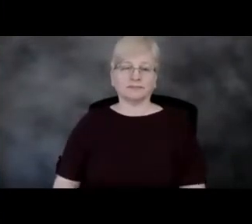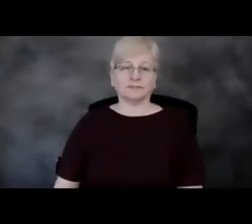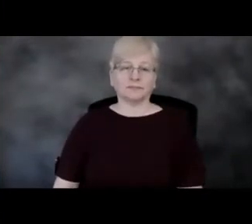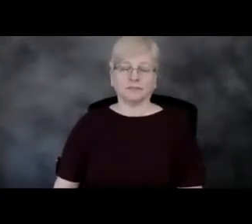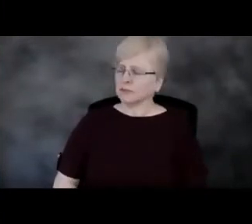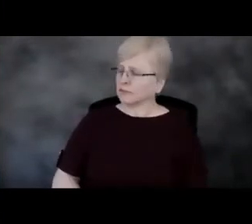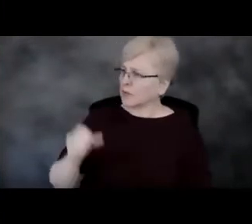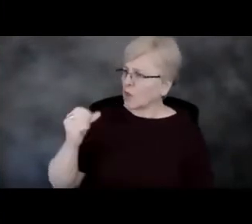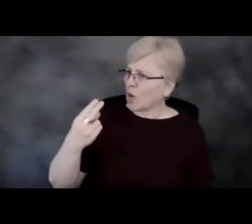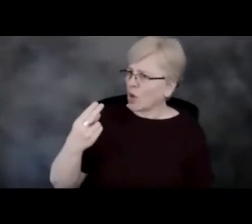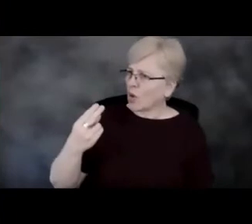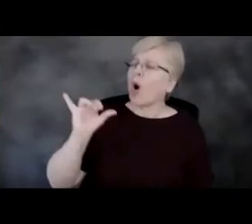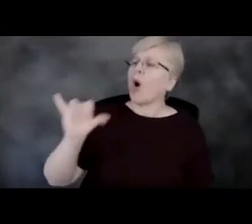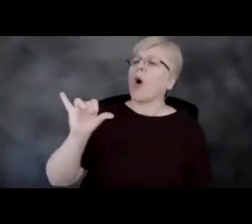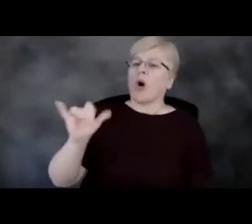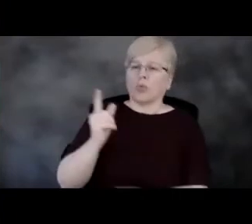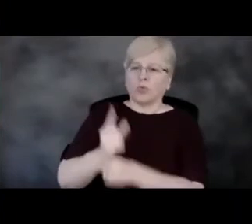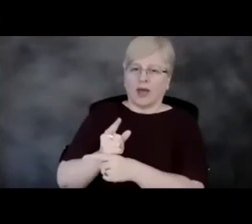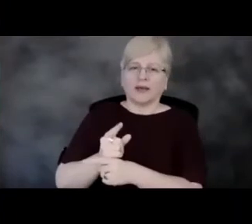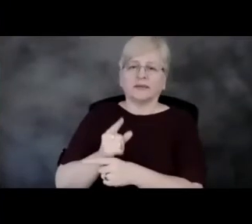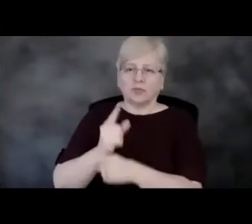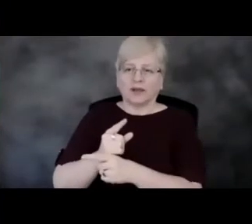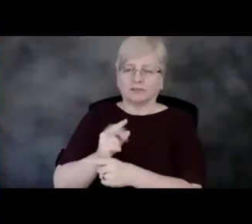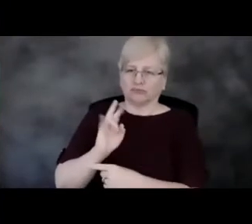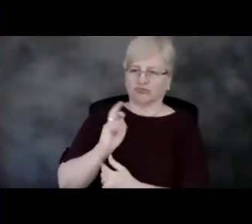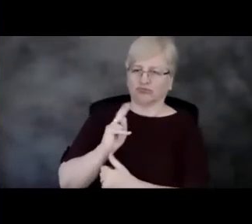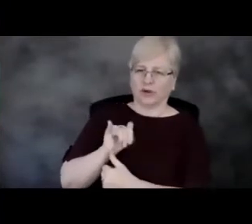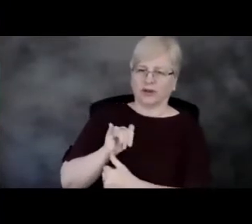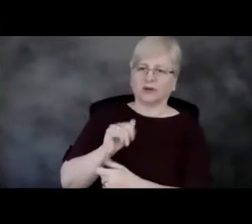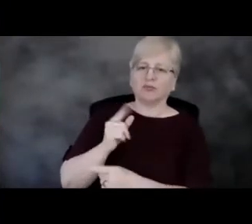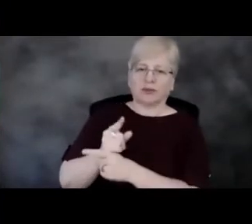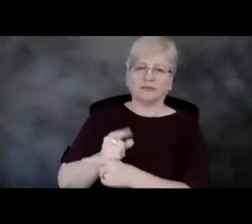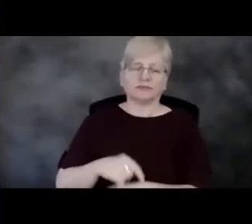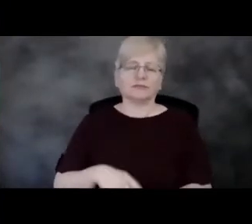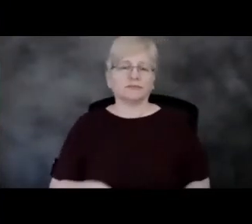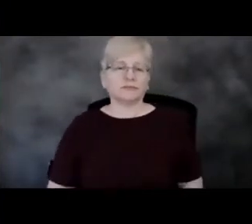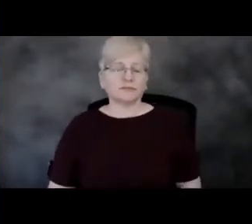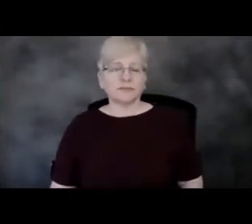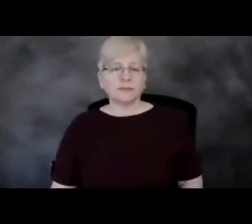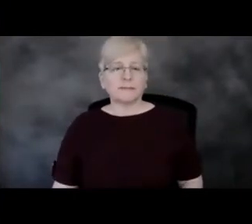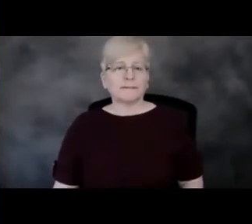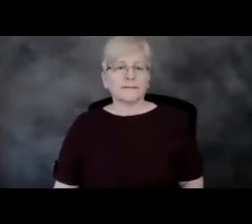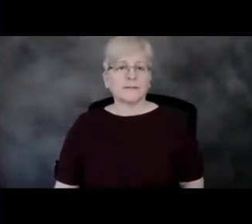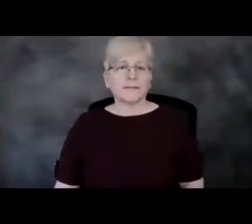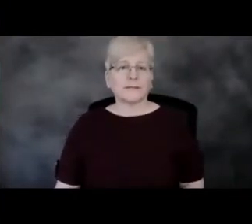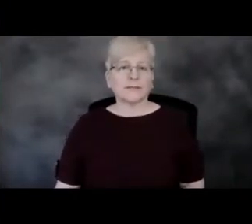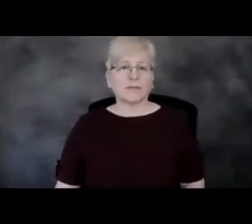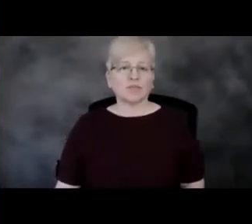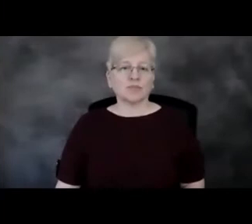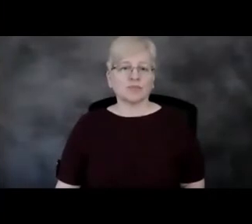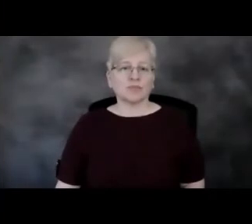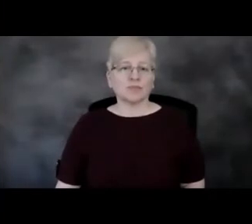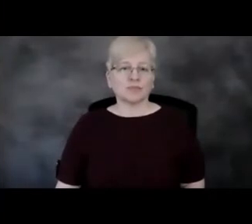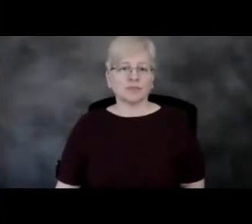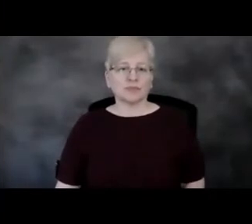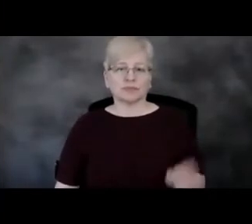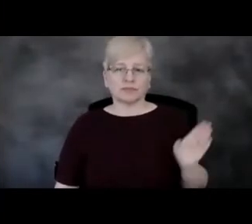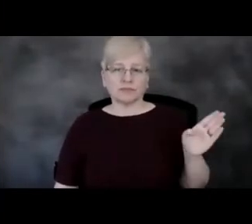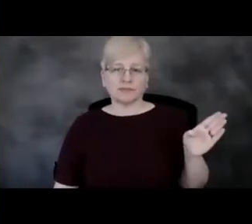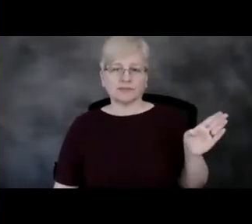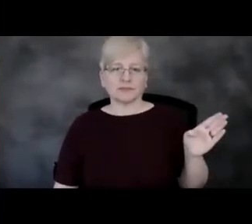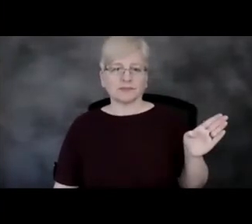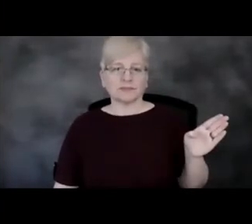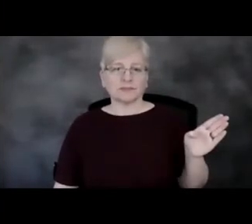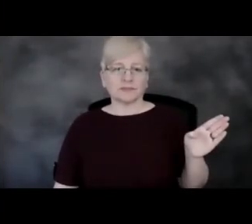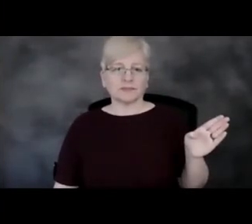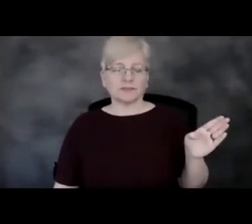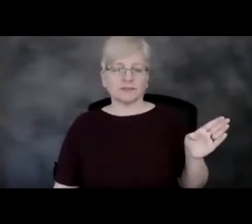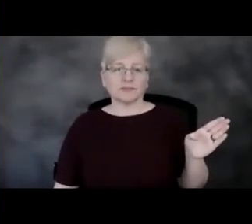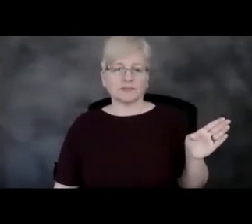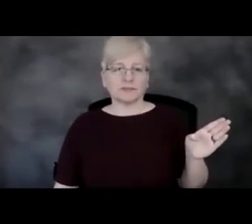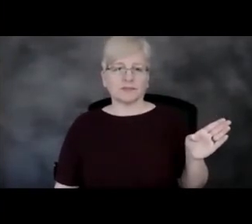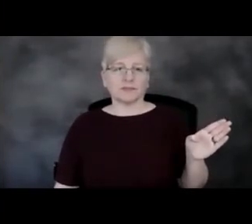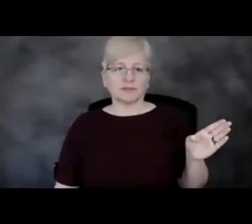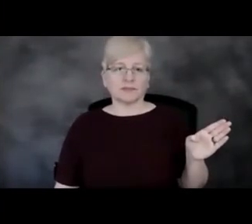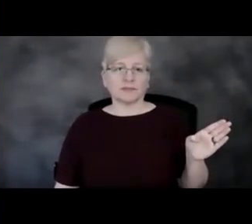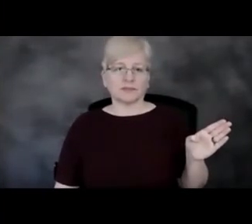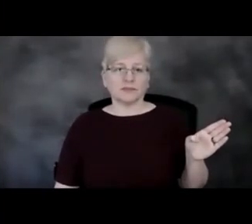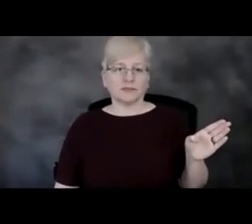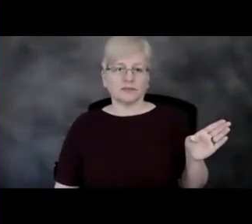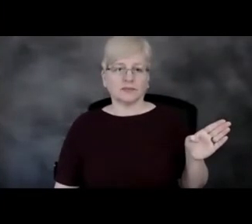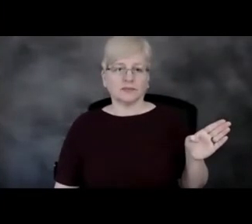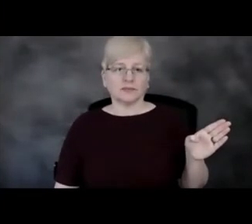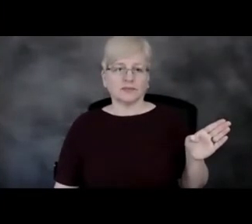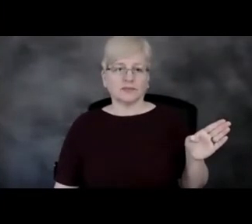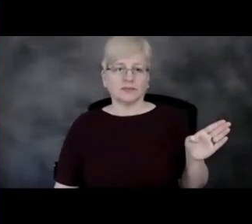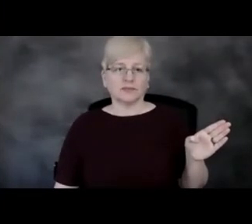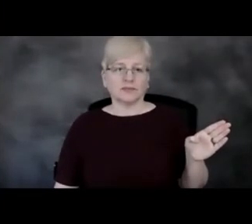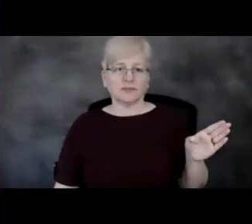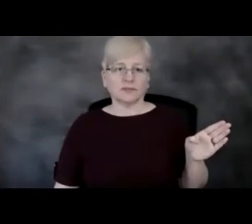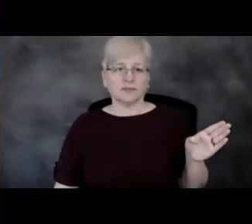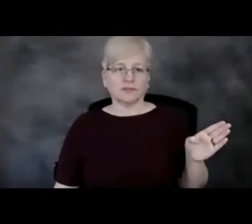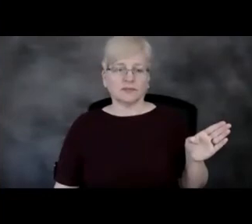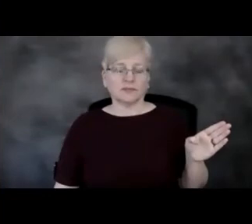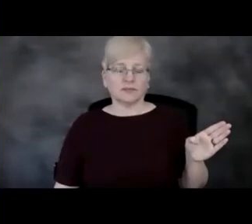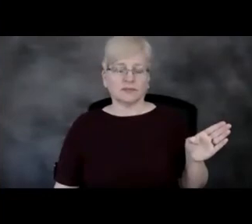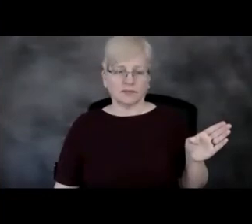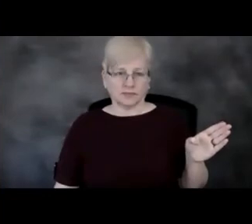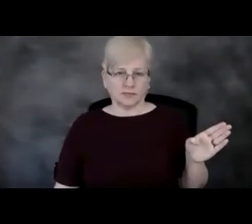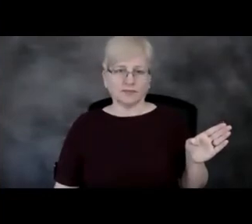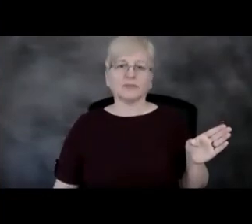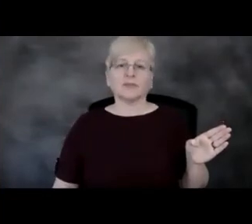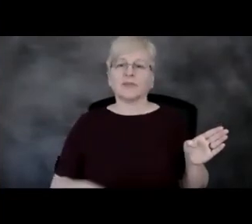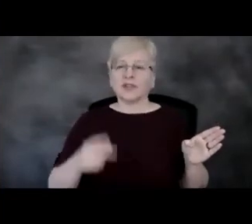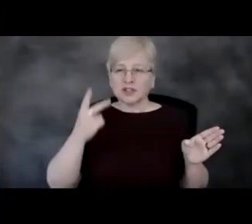17:24:41 So let's go here and open this presentation 17:24:45 , so the background disappears and